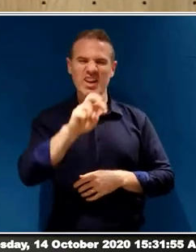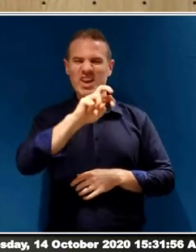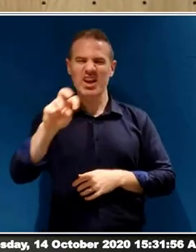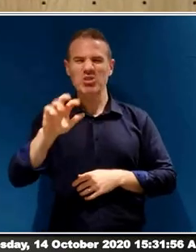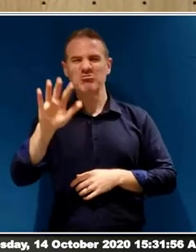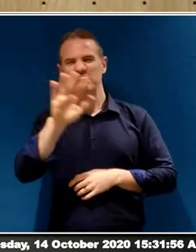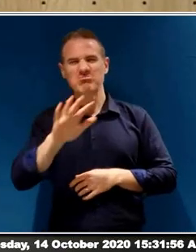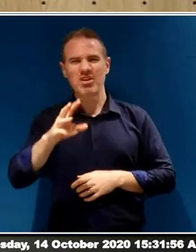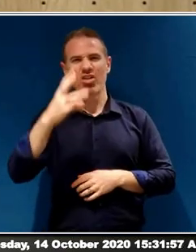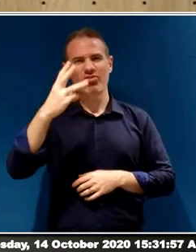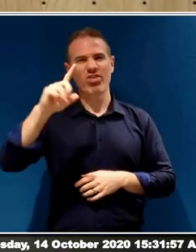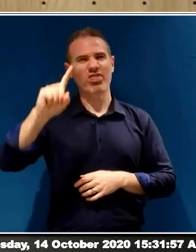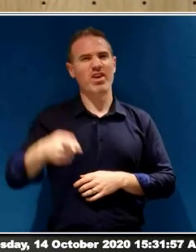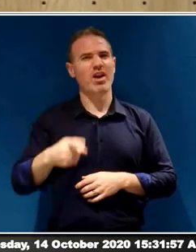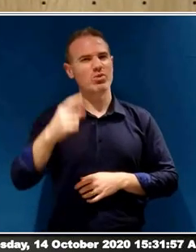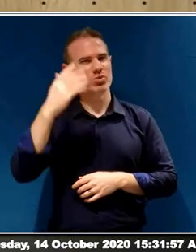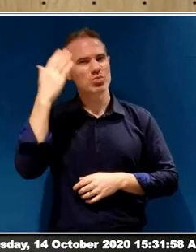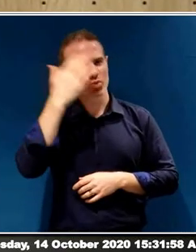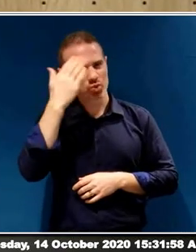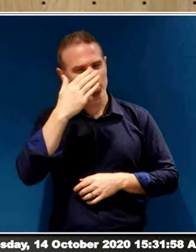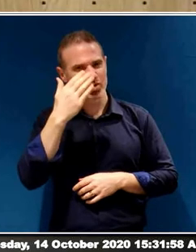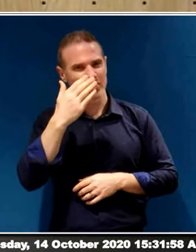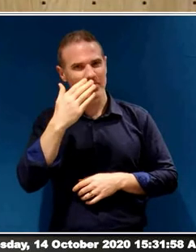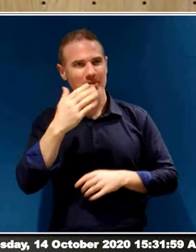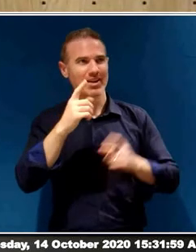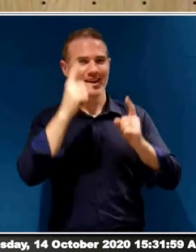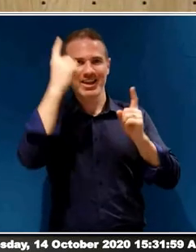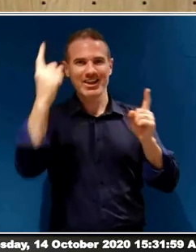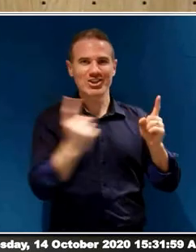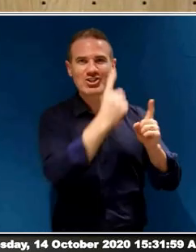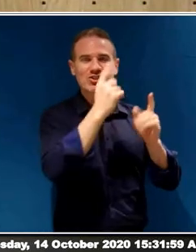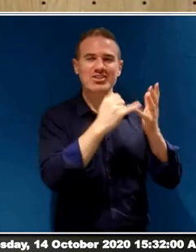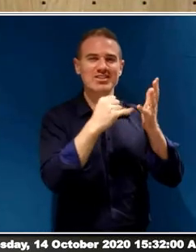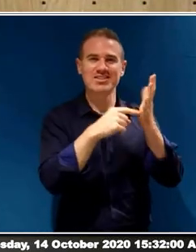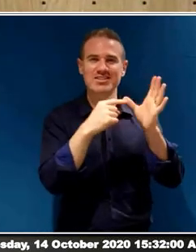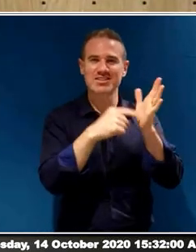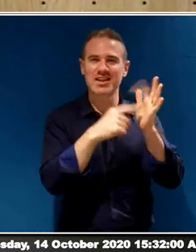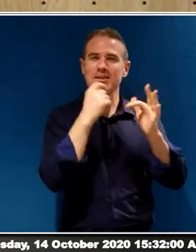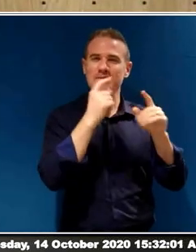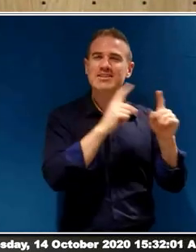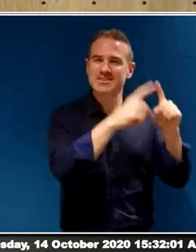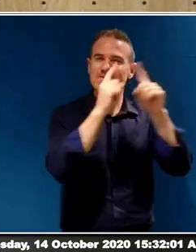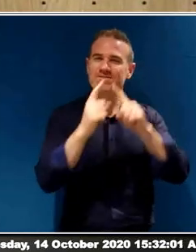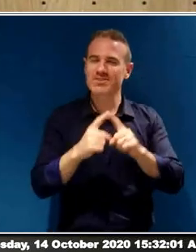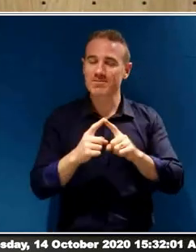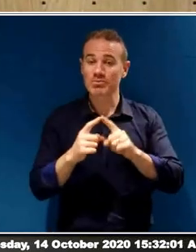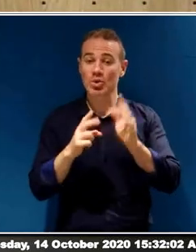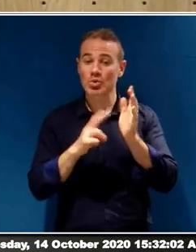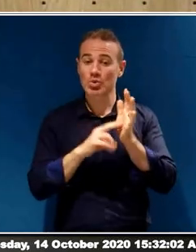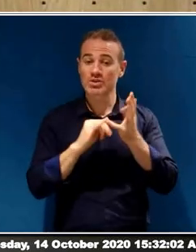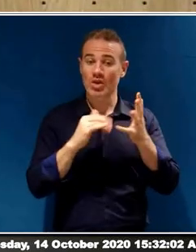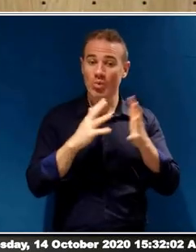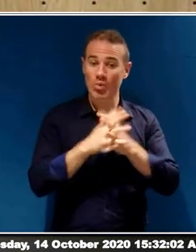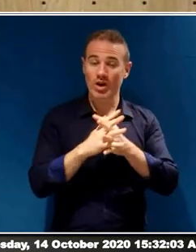So New South Wales and Queensland have had the largest uptake of being trained